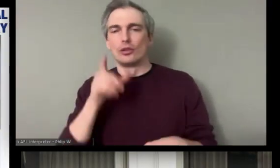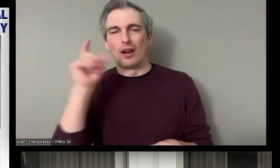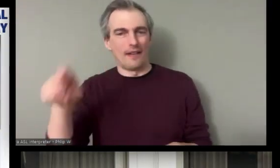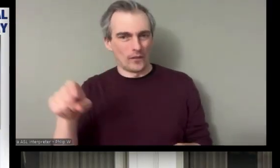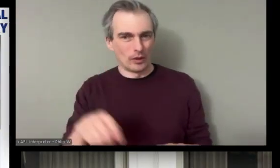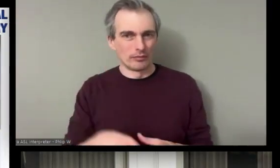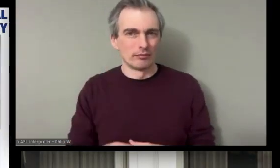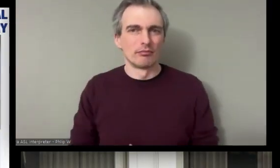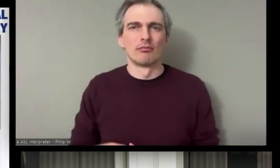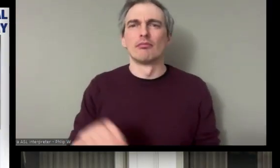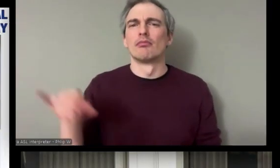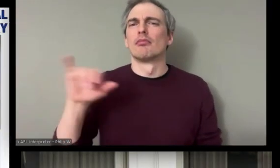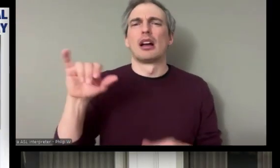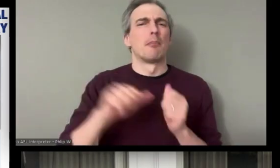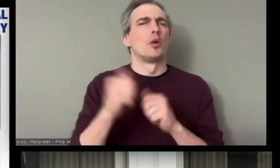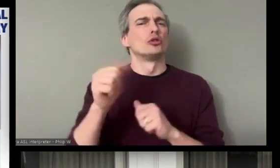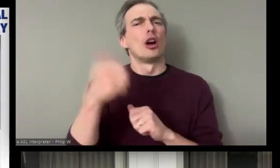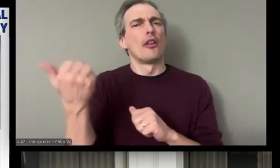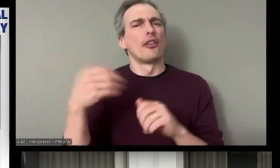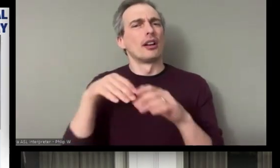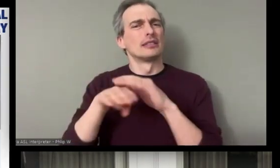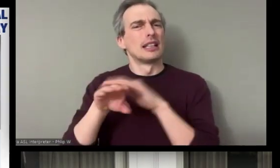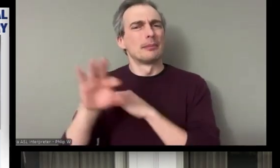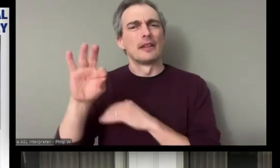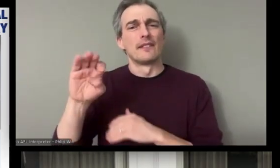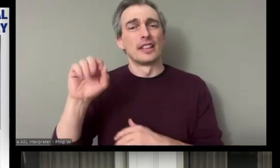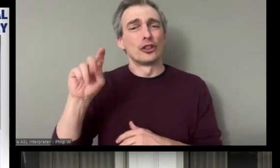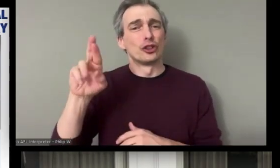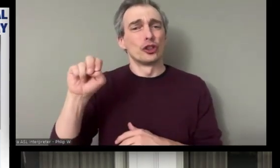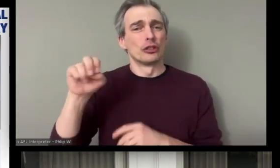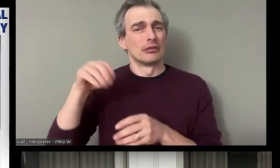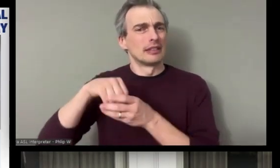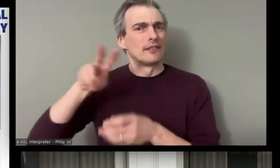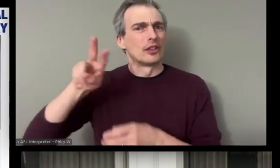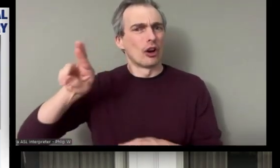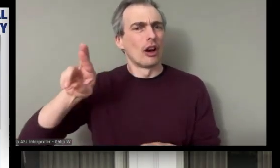VR... I find that it's like... Yes, there are things you can do. Yes, you can build it.